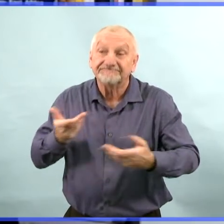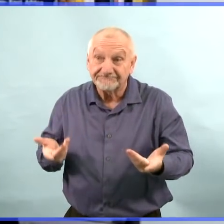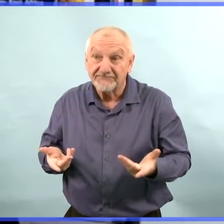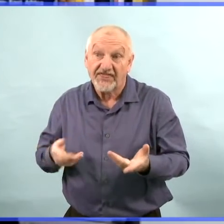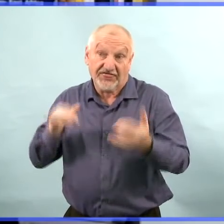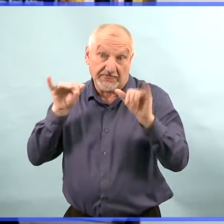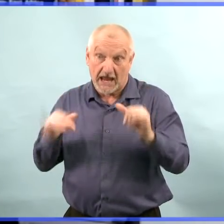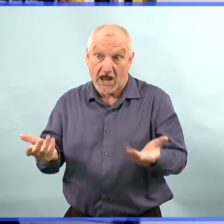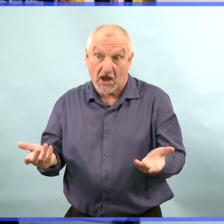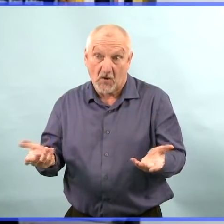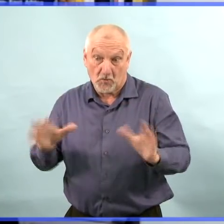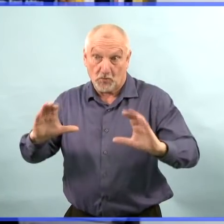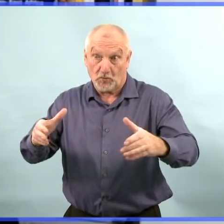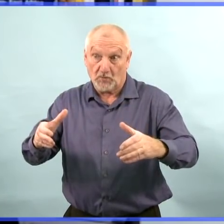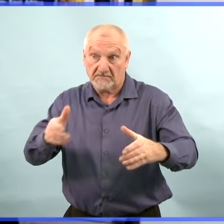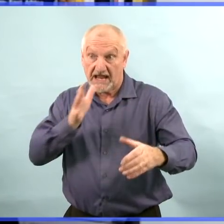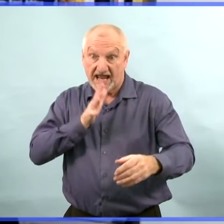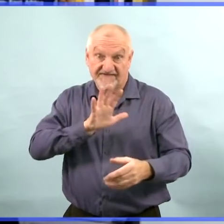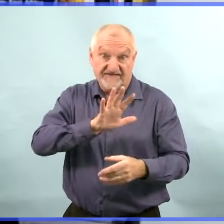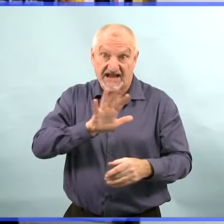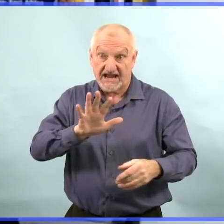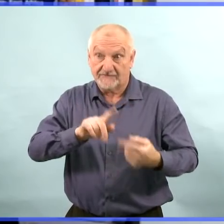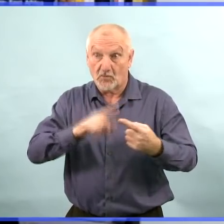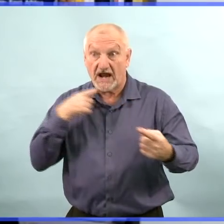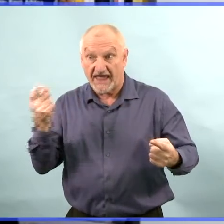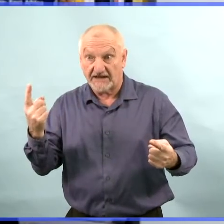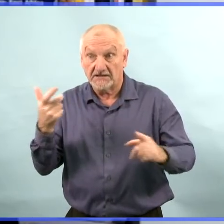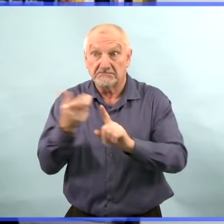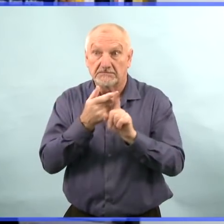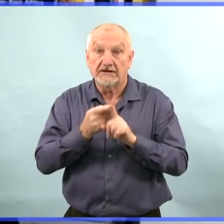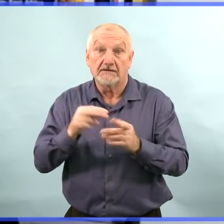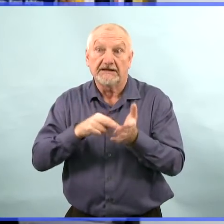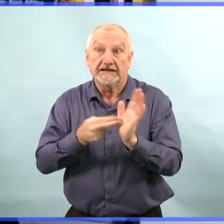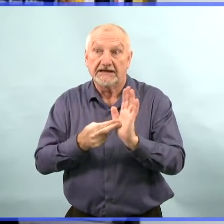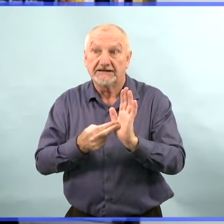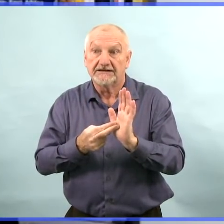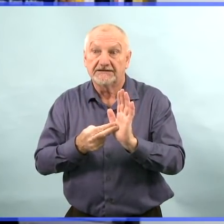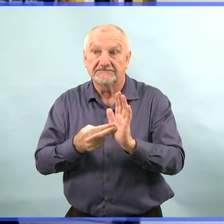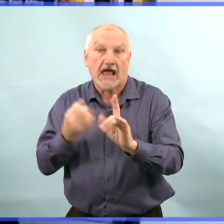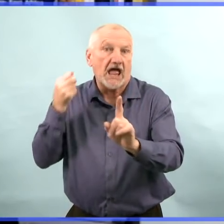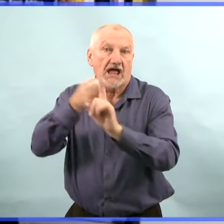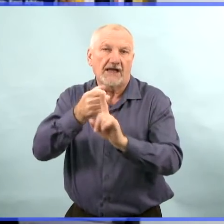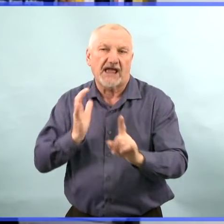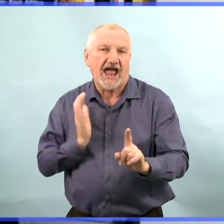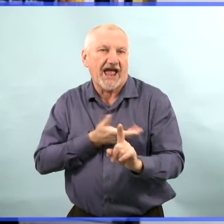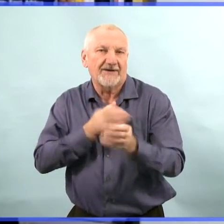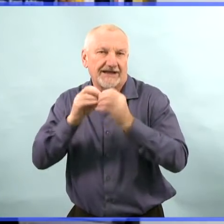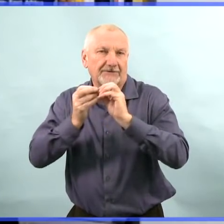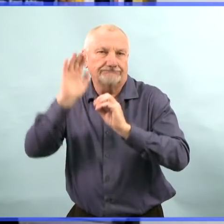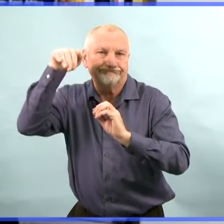that we haven't yet seen in manitoba but certainly could the vaccine is still the best tool to